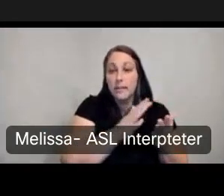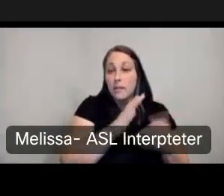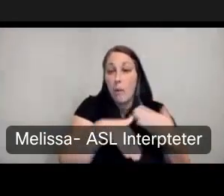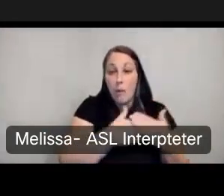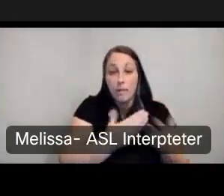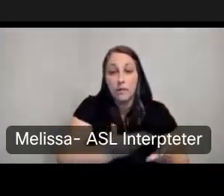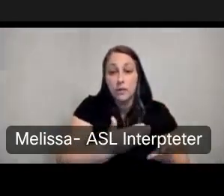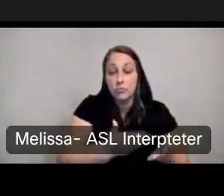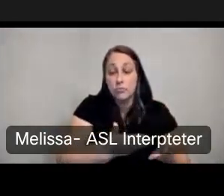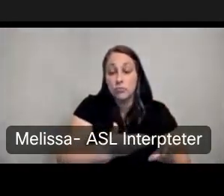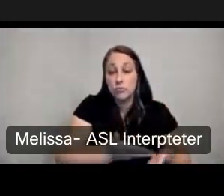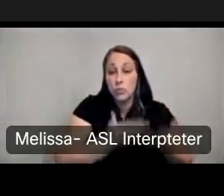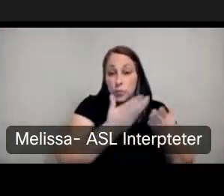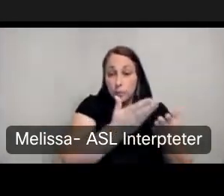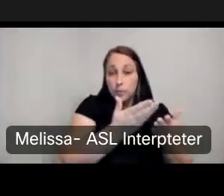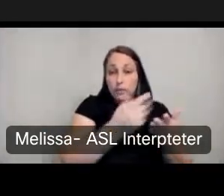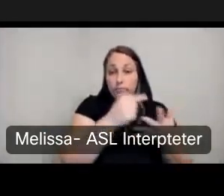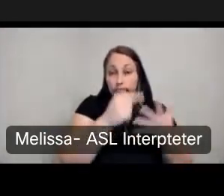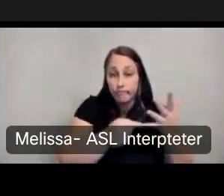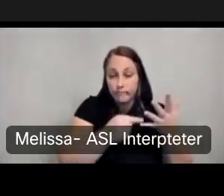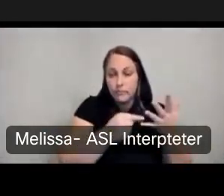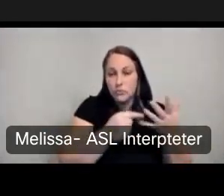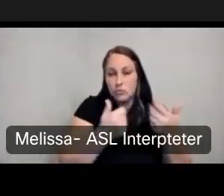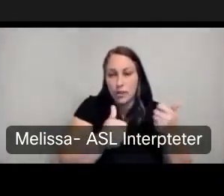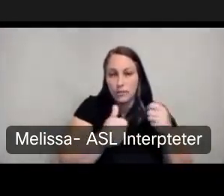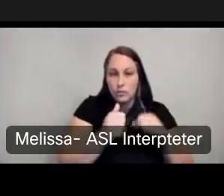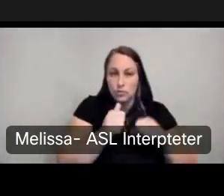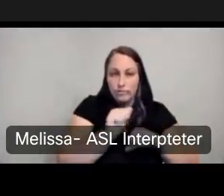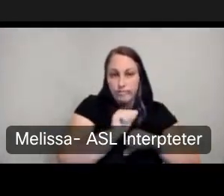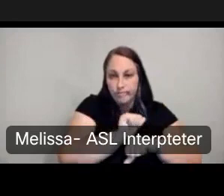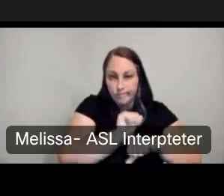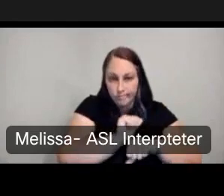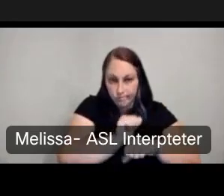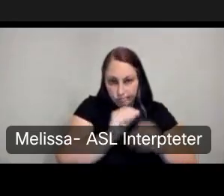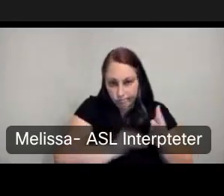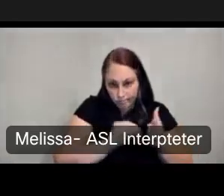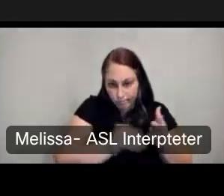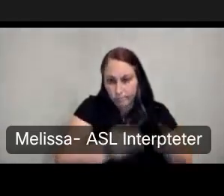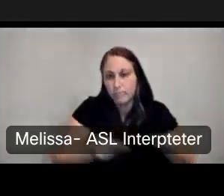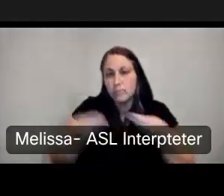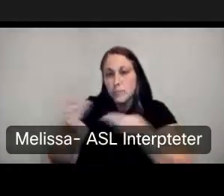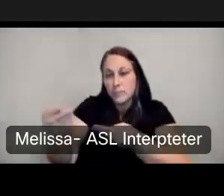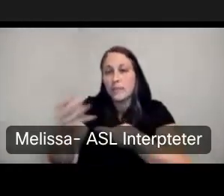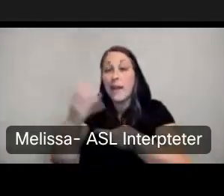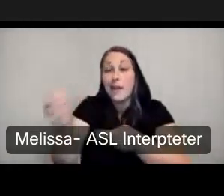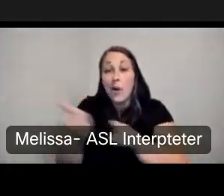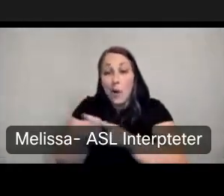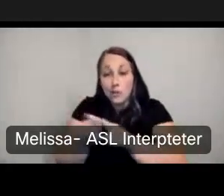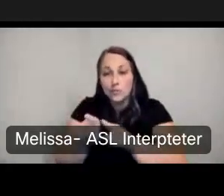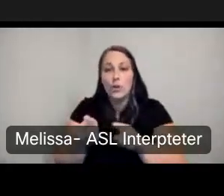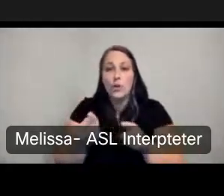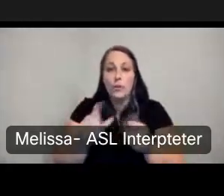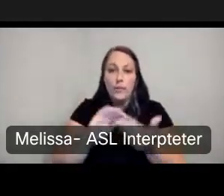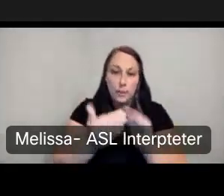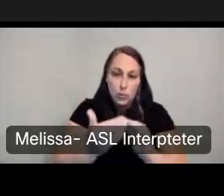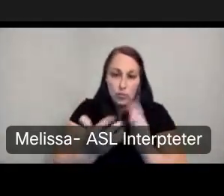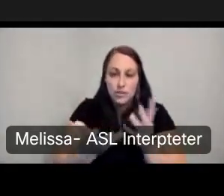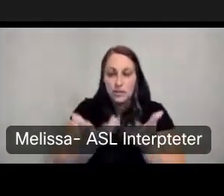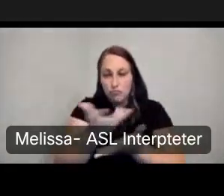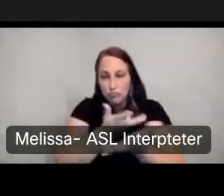as working with the community to out this proposed changes efforts and make sure that